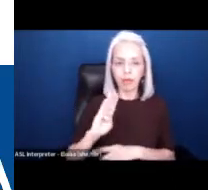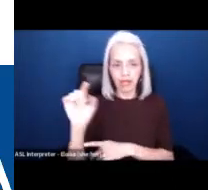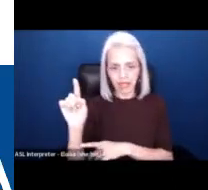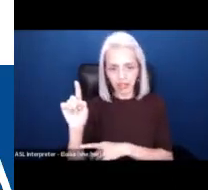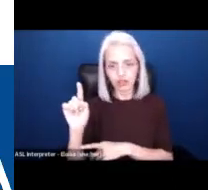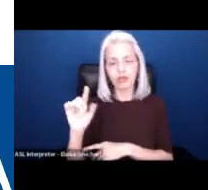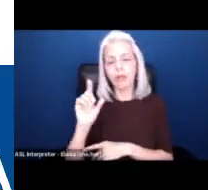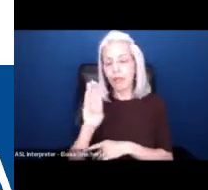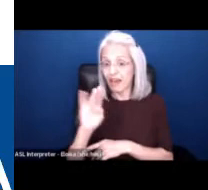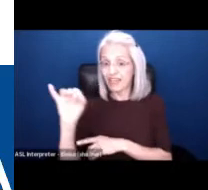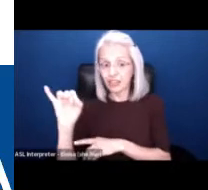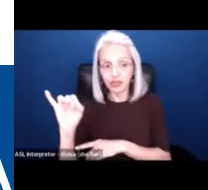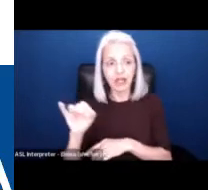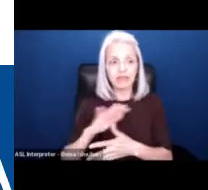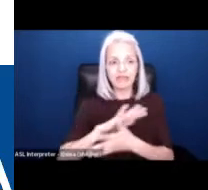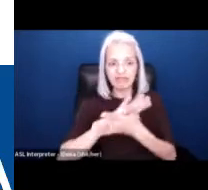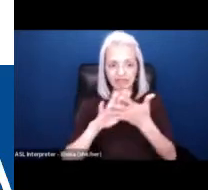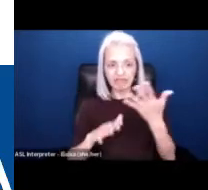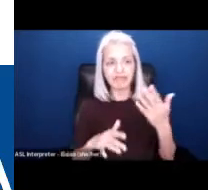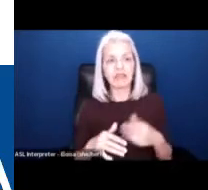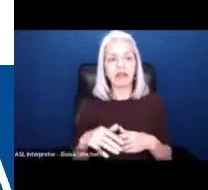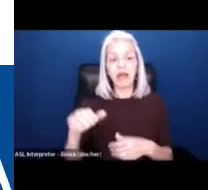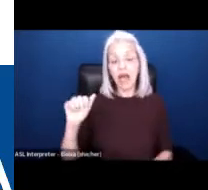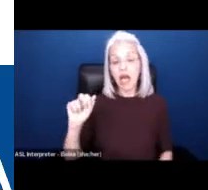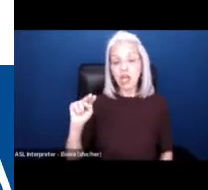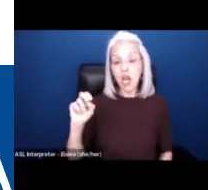are anoxic and hypoxic injuries, meaning that where the brain was